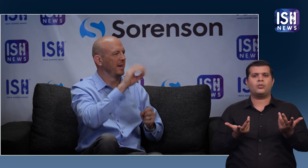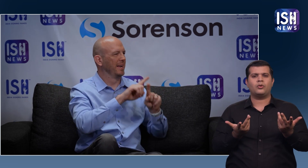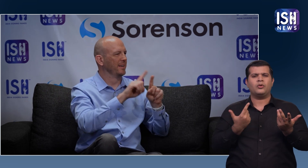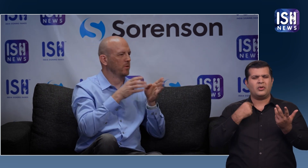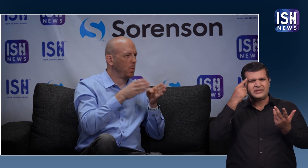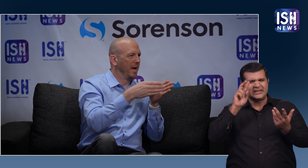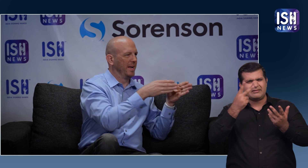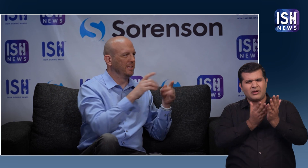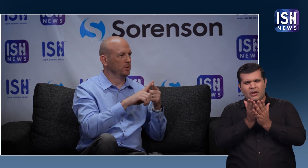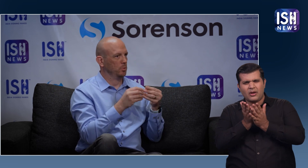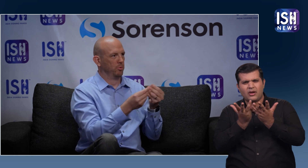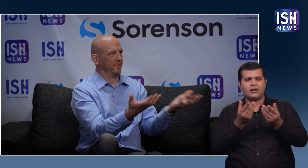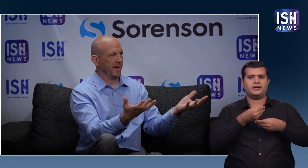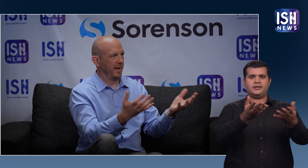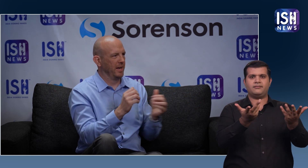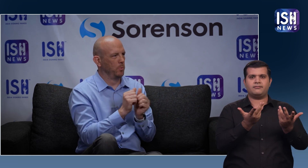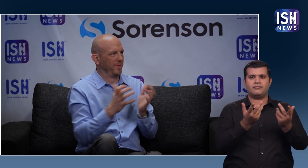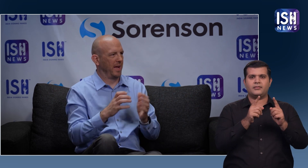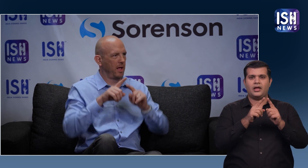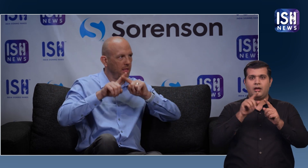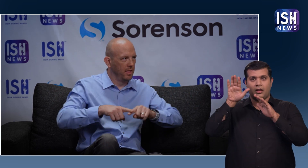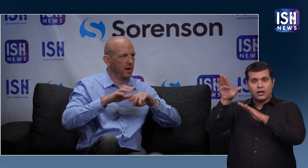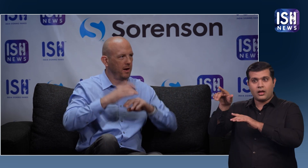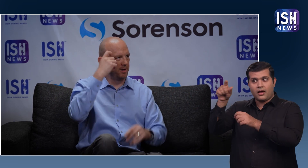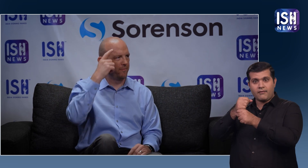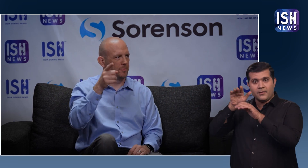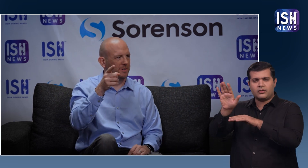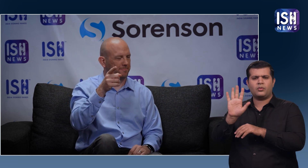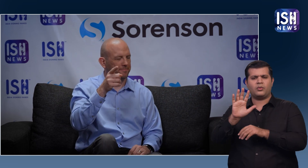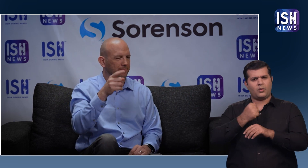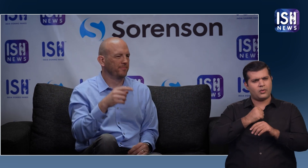So we need find different way to provide without depending on the government.